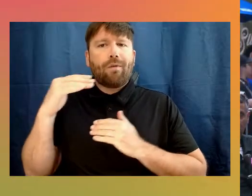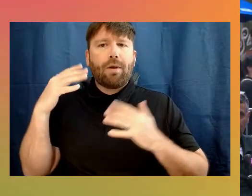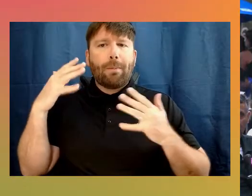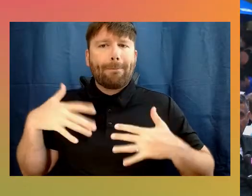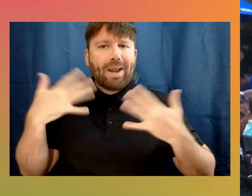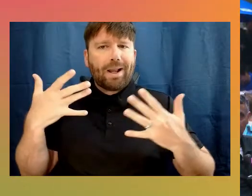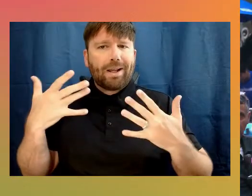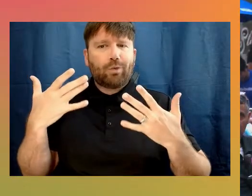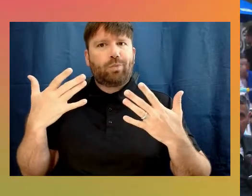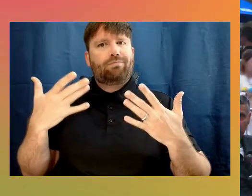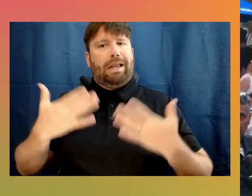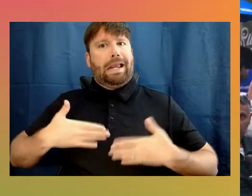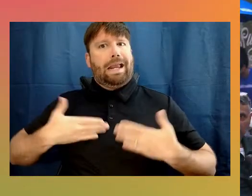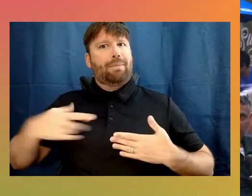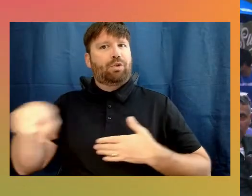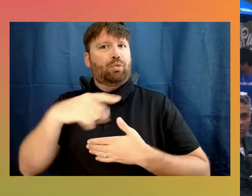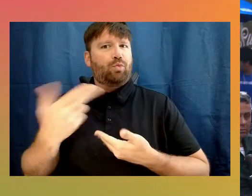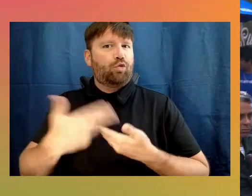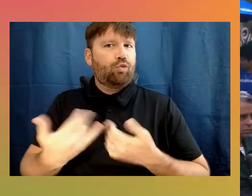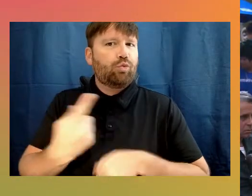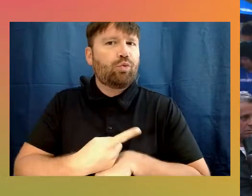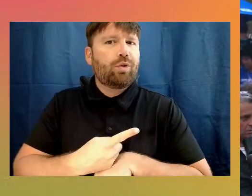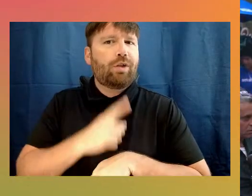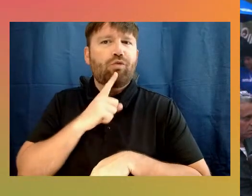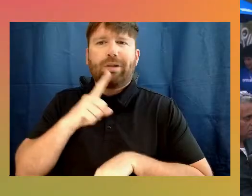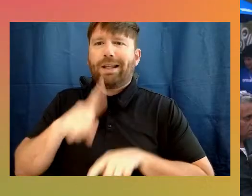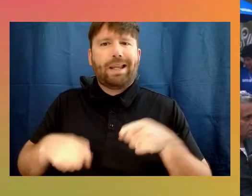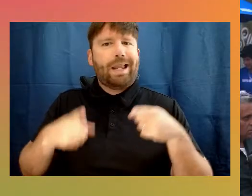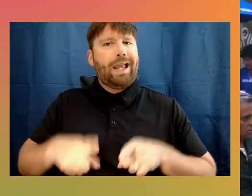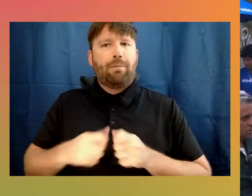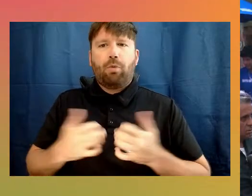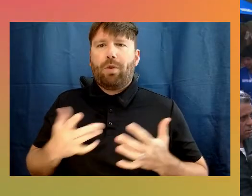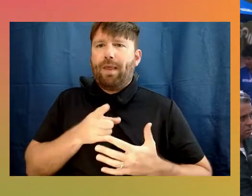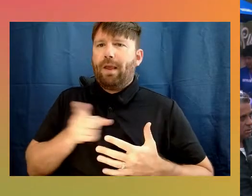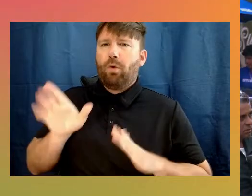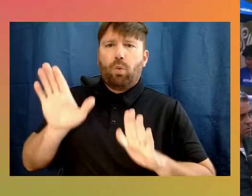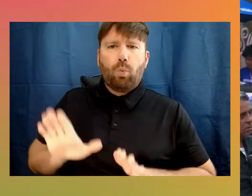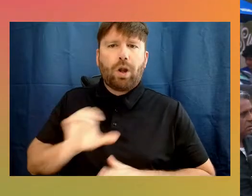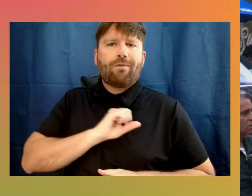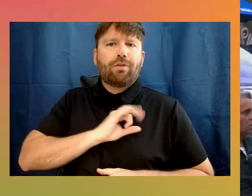CELEBRATING MIND OVER MADNESS. WE ARE SO GLAD YOU CAME OUT TO